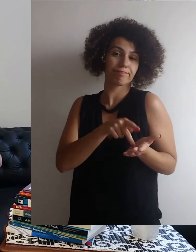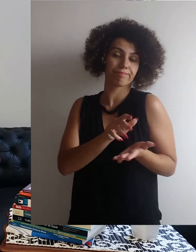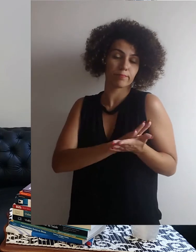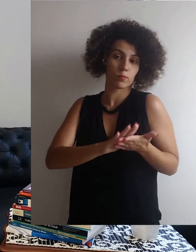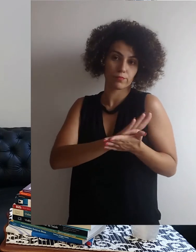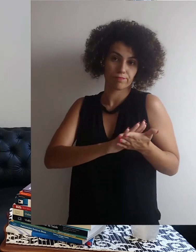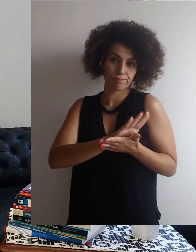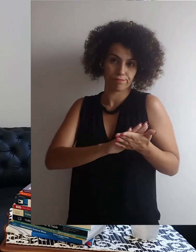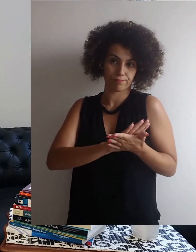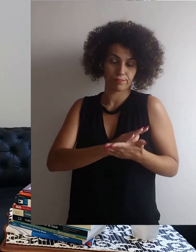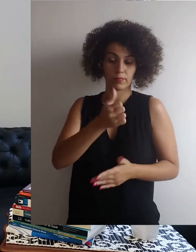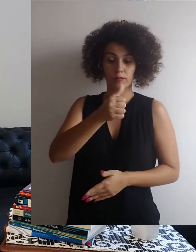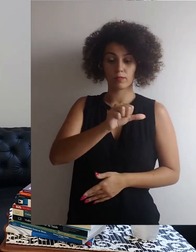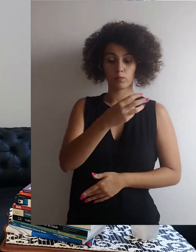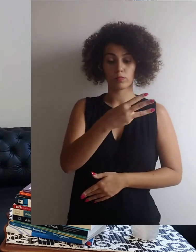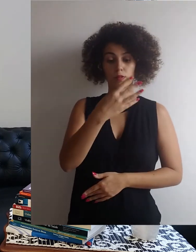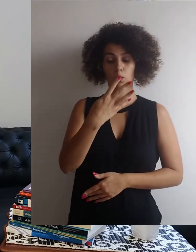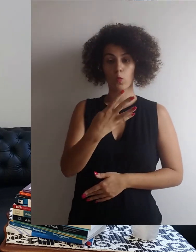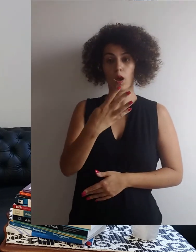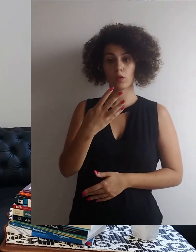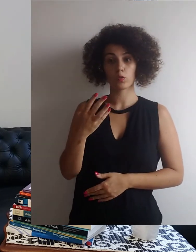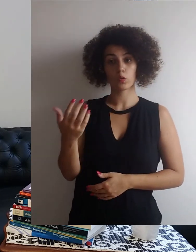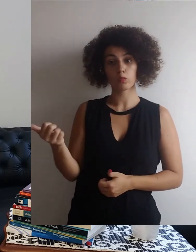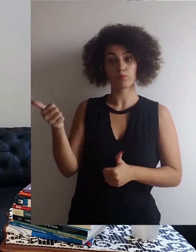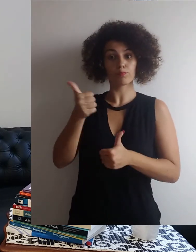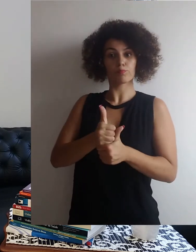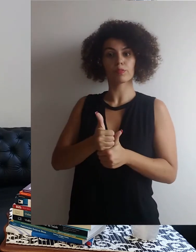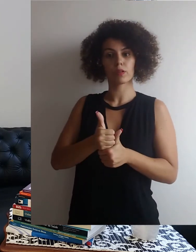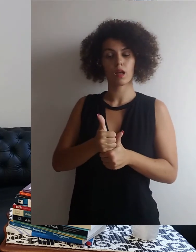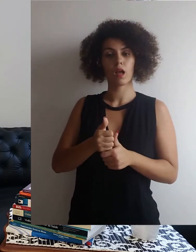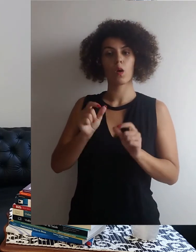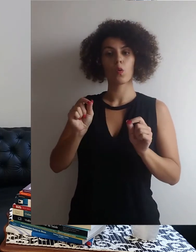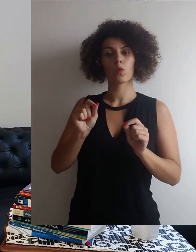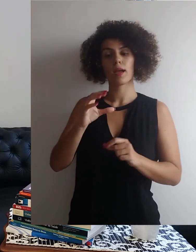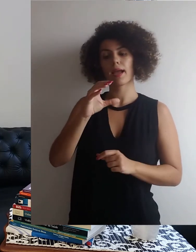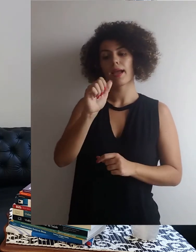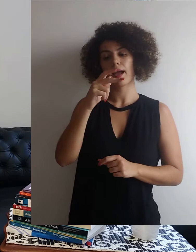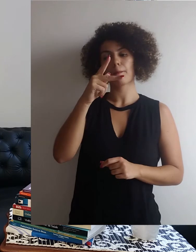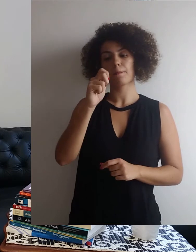the ministry was taken over by Gustavo Capanema and was renamed Ministry of Education and Health.